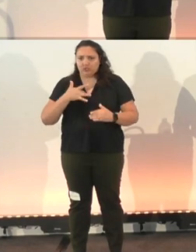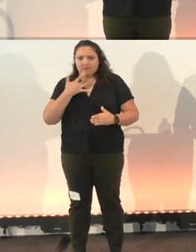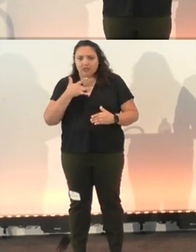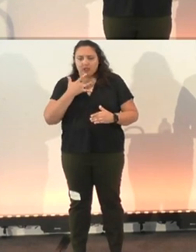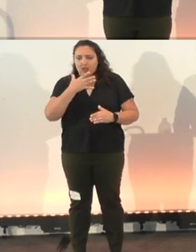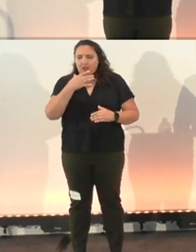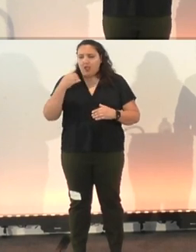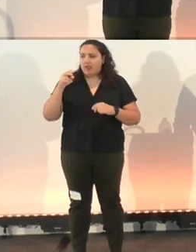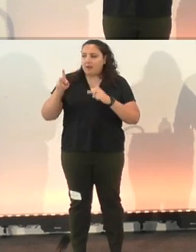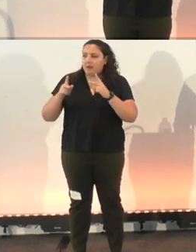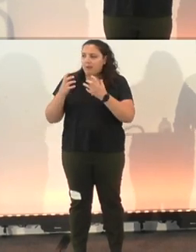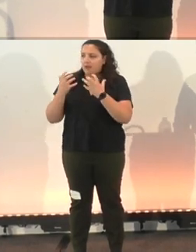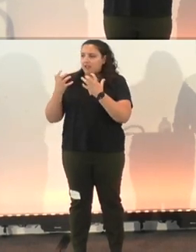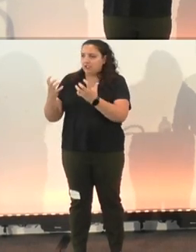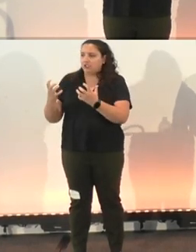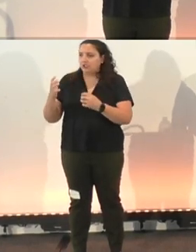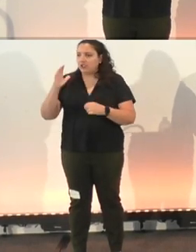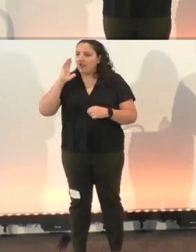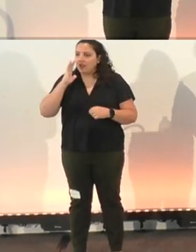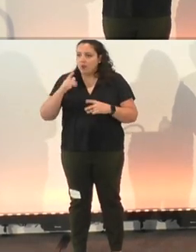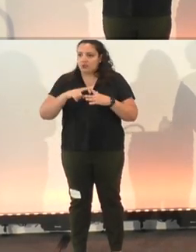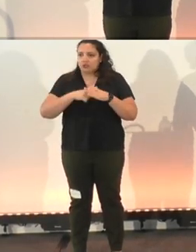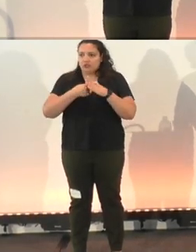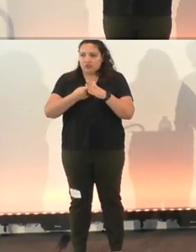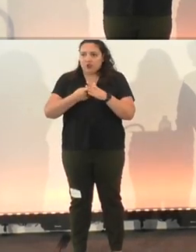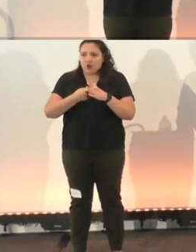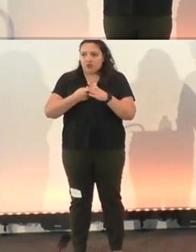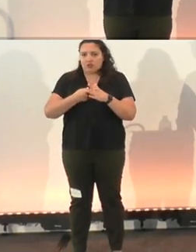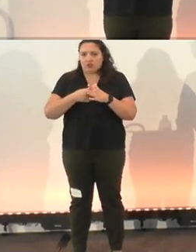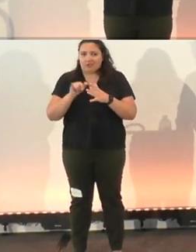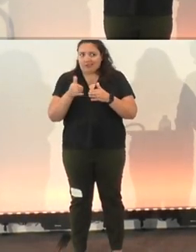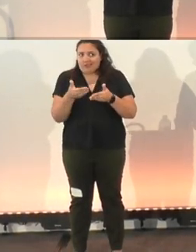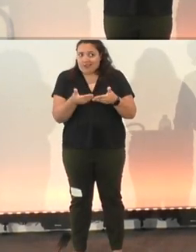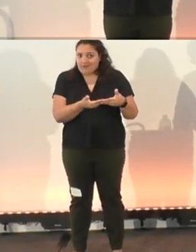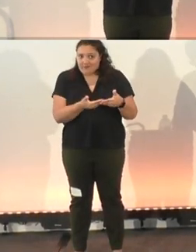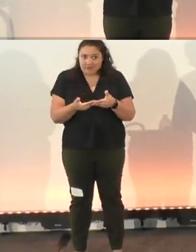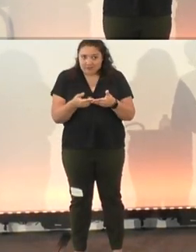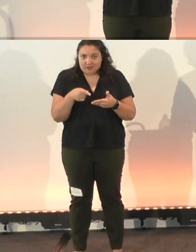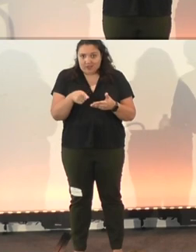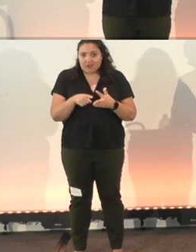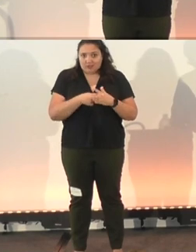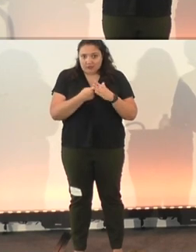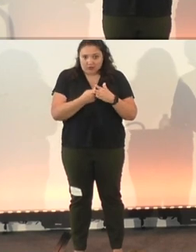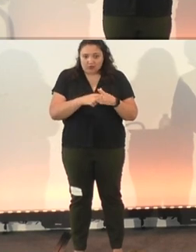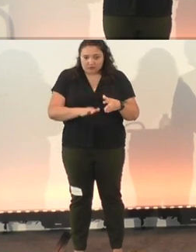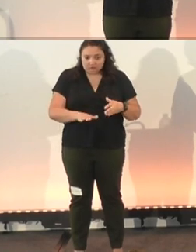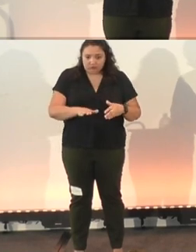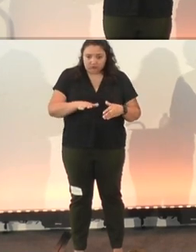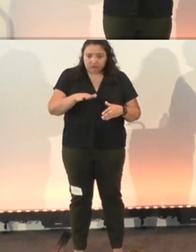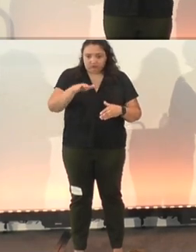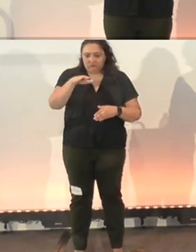population that is going to start infants in this technology and become natives and 25 years?